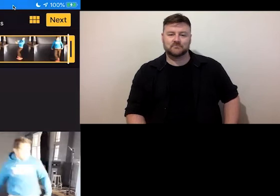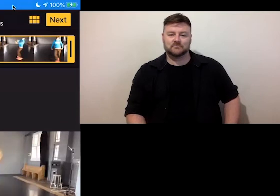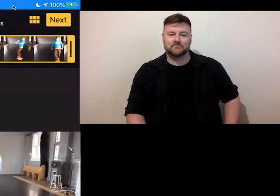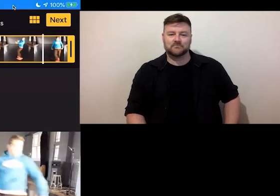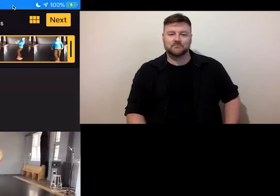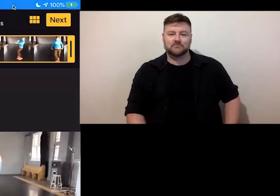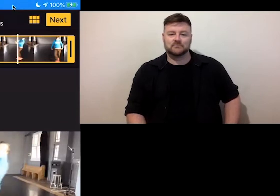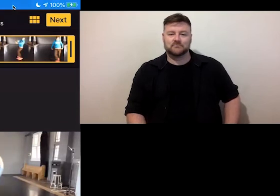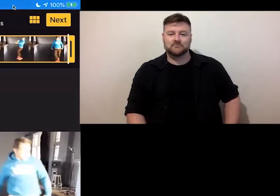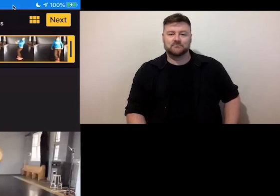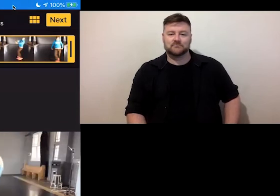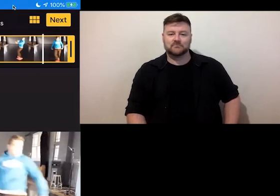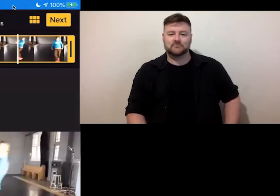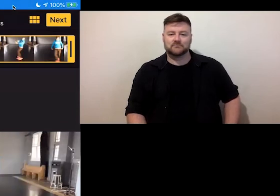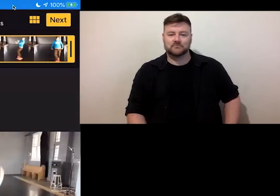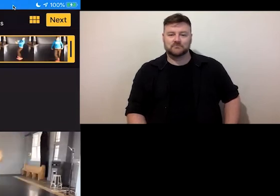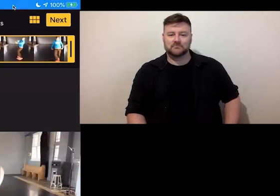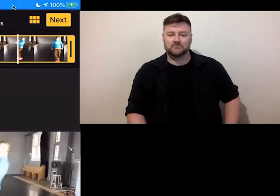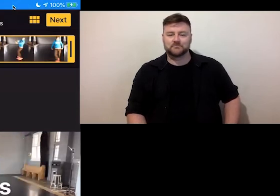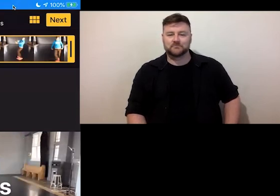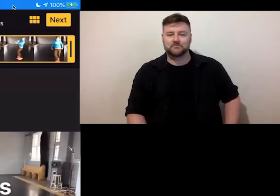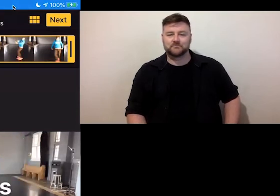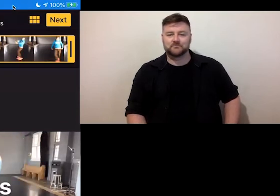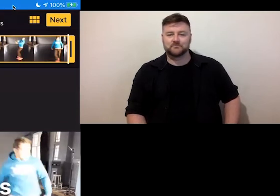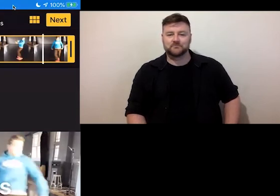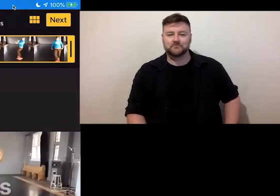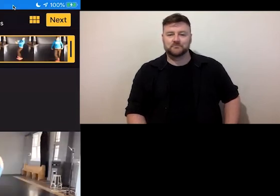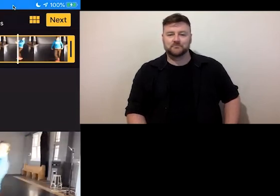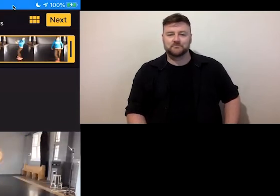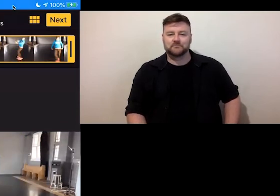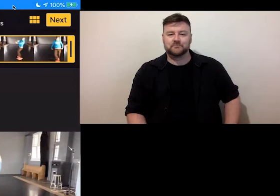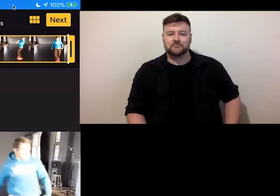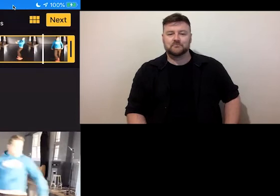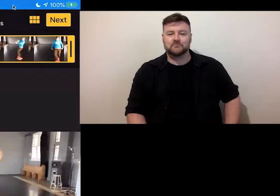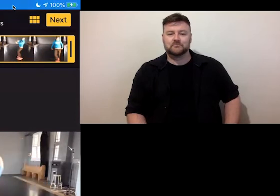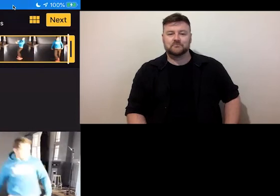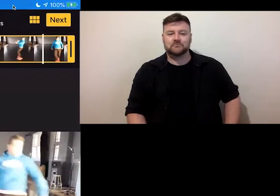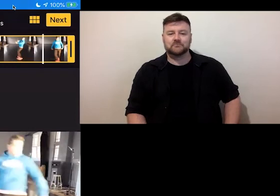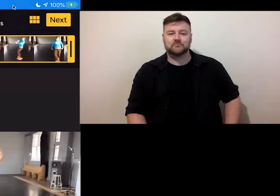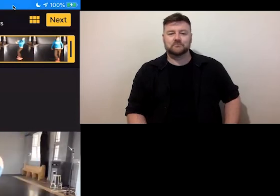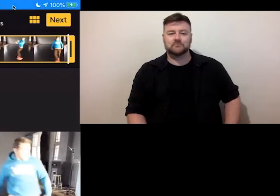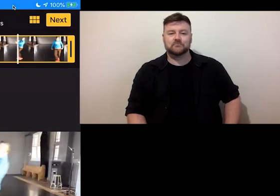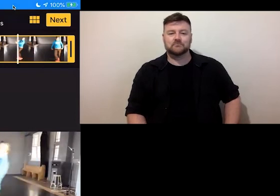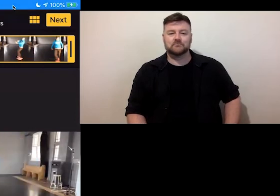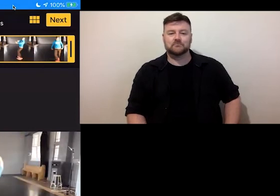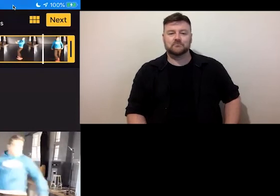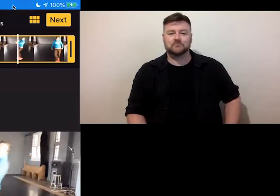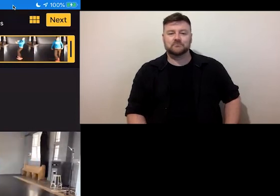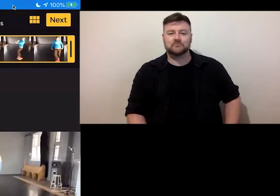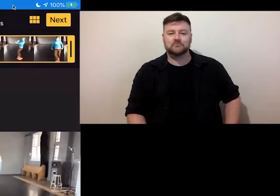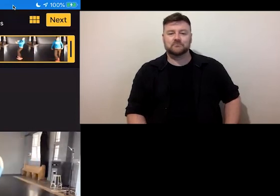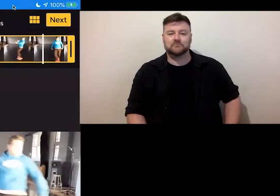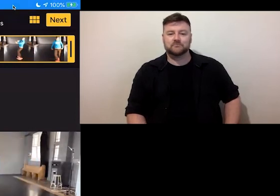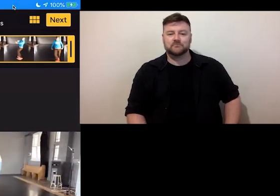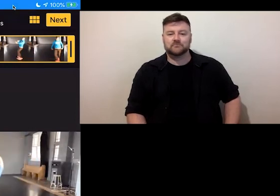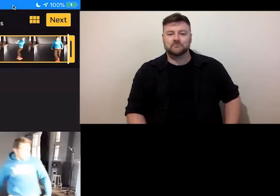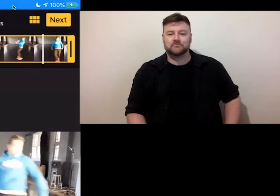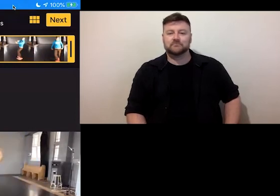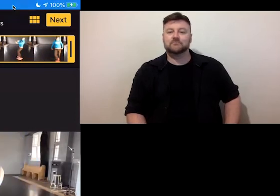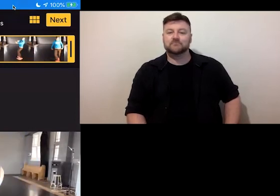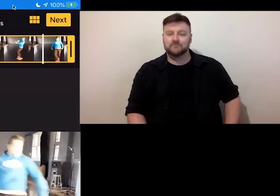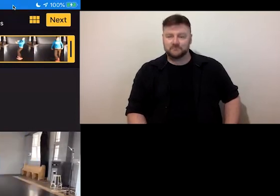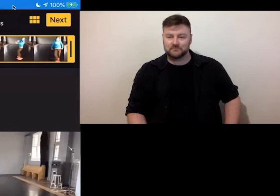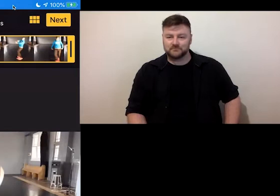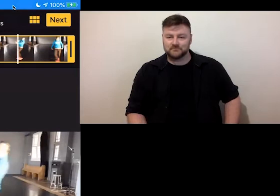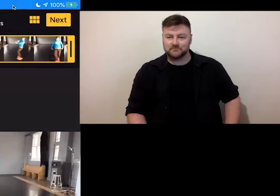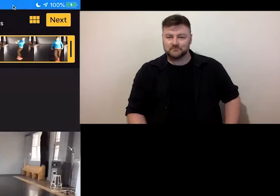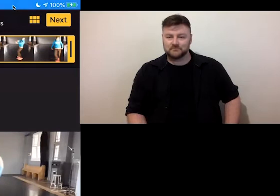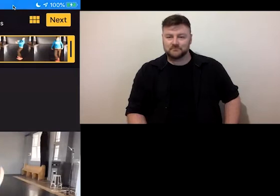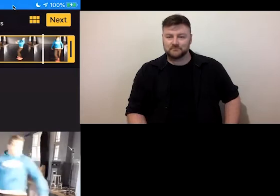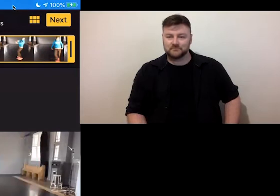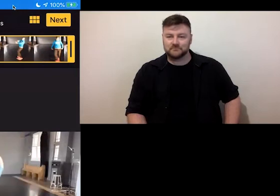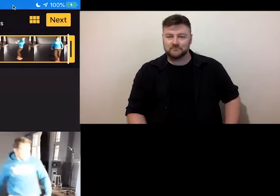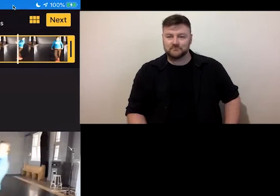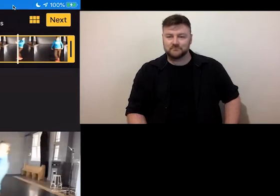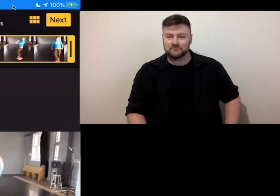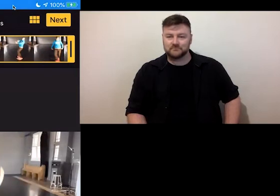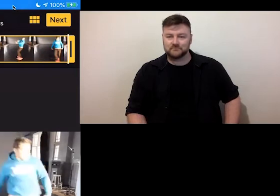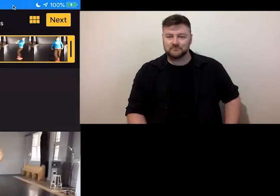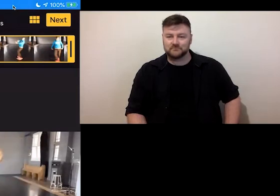I don't know.